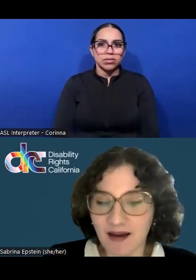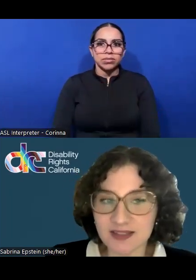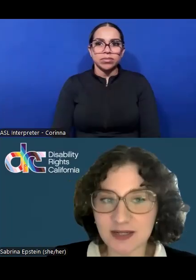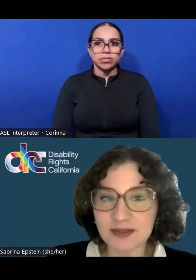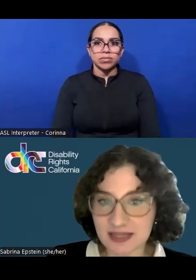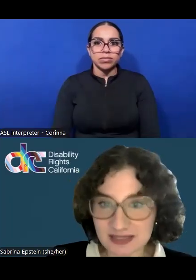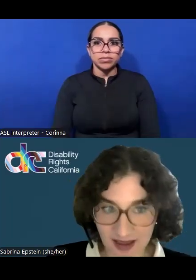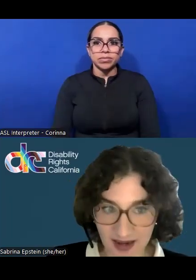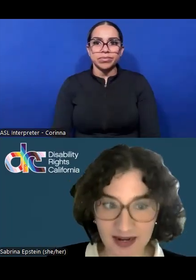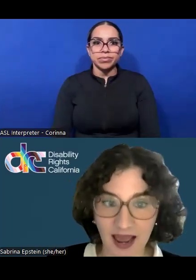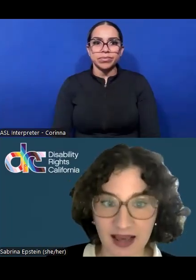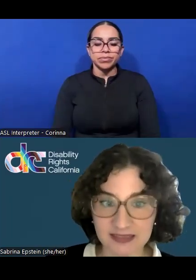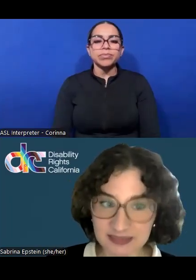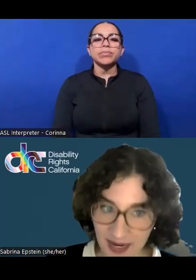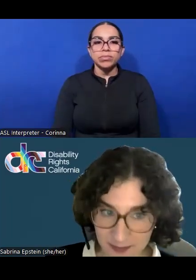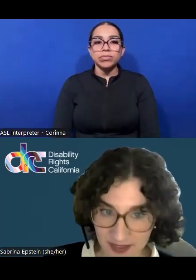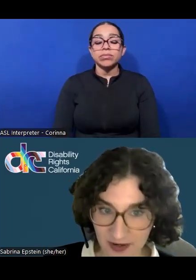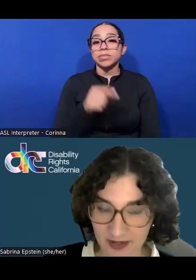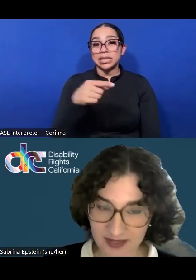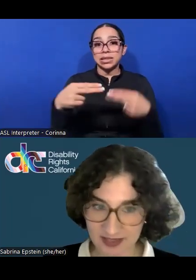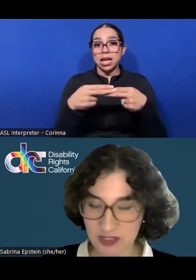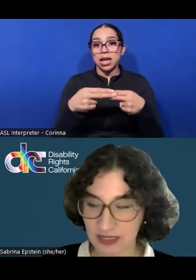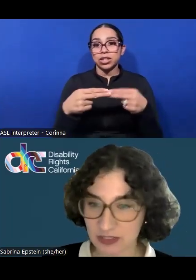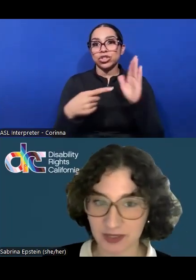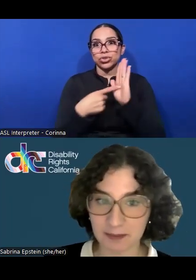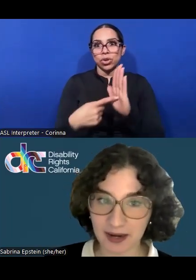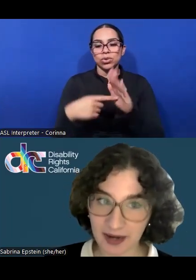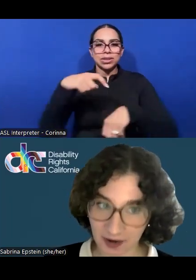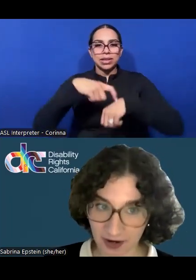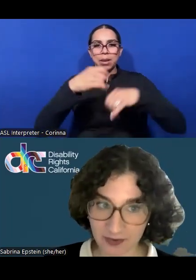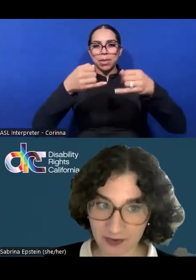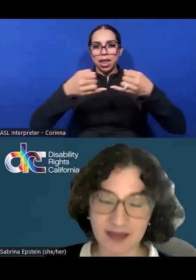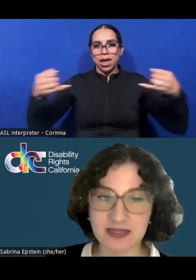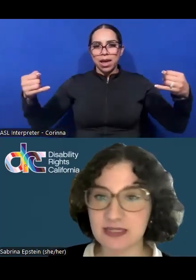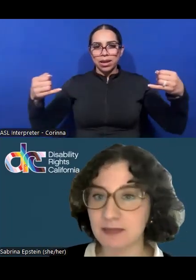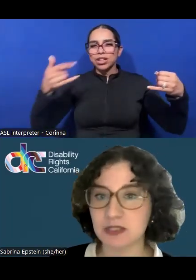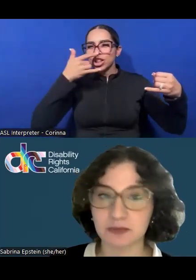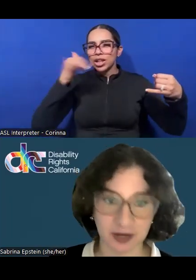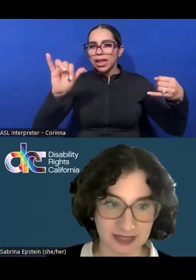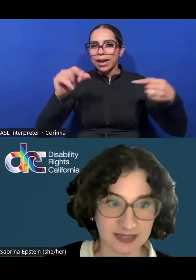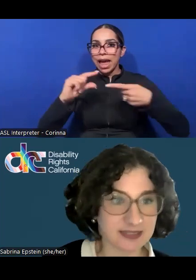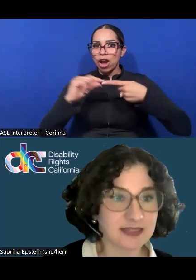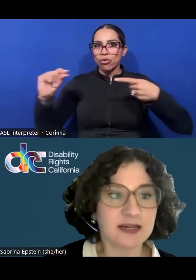So this slide has a timeline on it that's illustrated by an arrow. And this is the budget process.